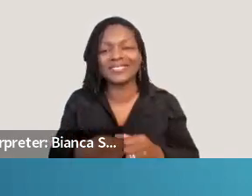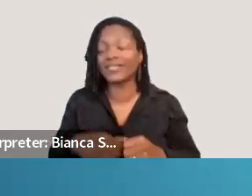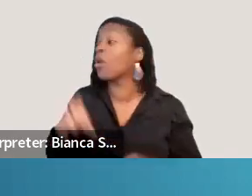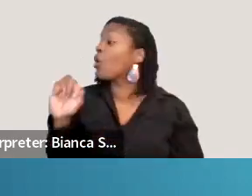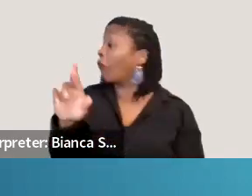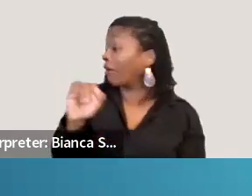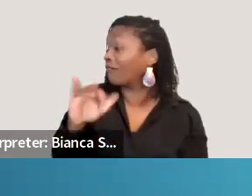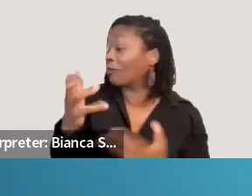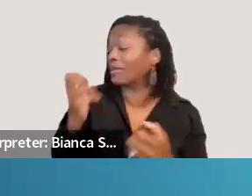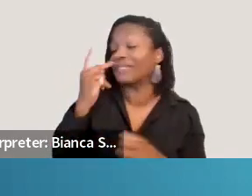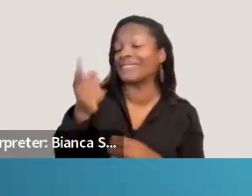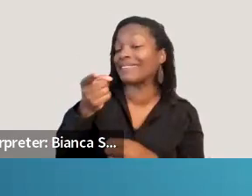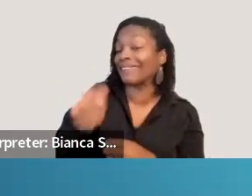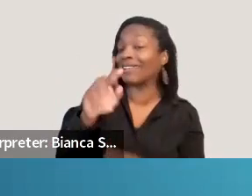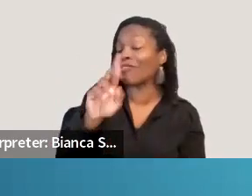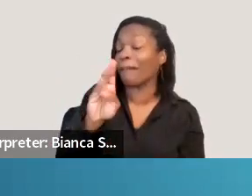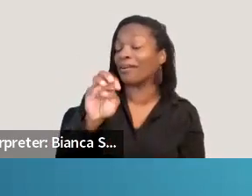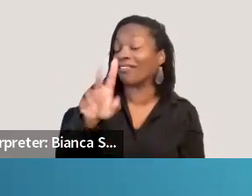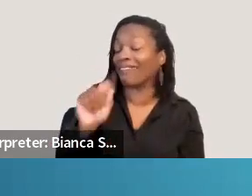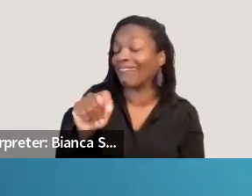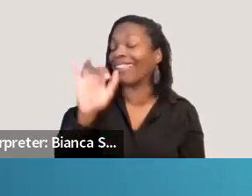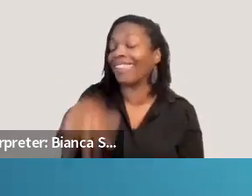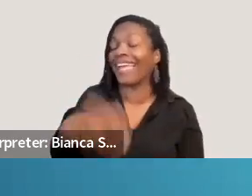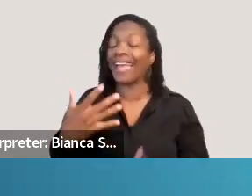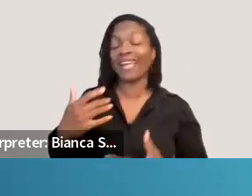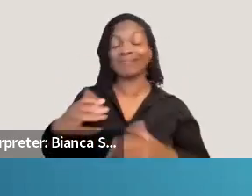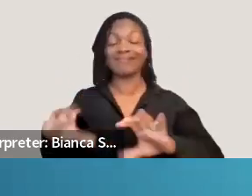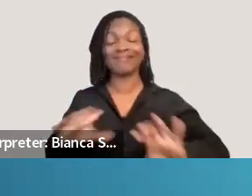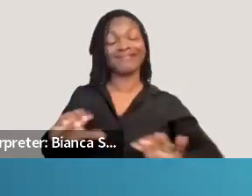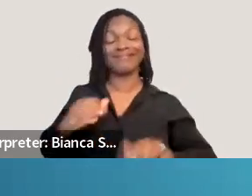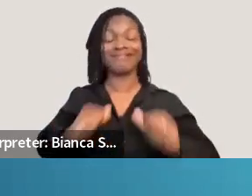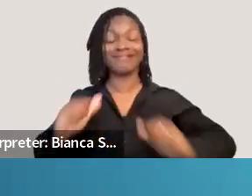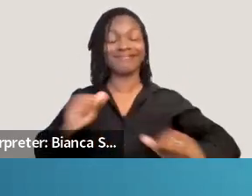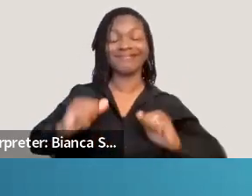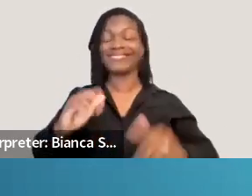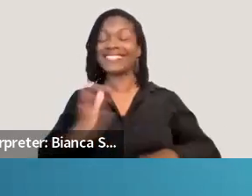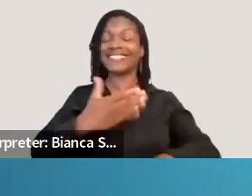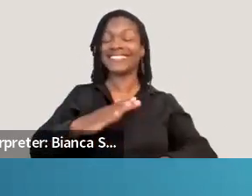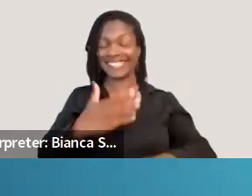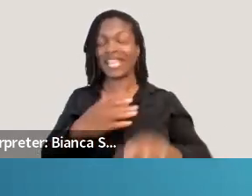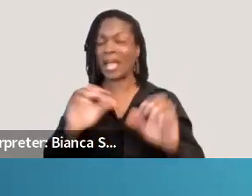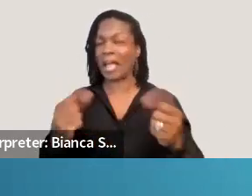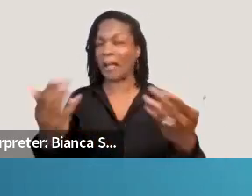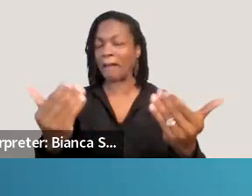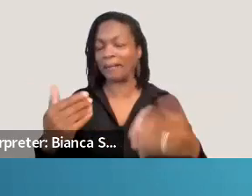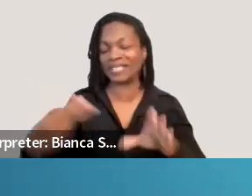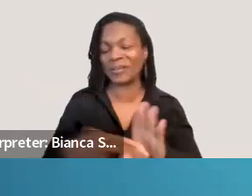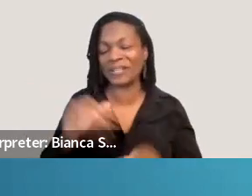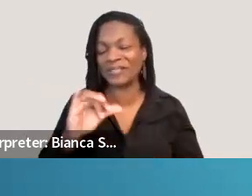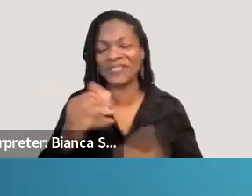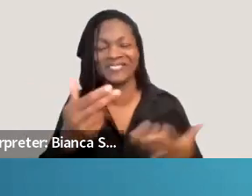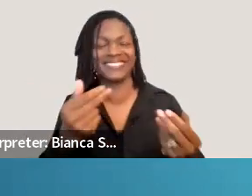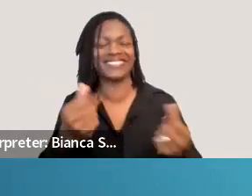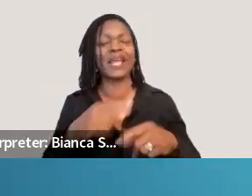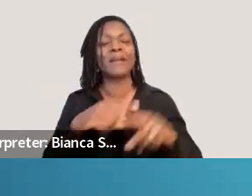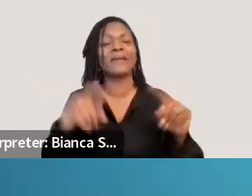I just did wanna clarify the anticipated, new launch of the ship dashboard. Is this fall?